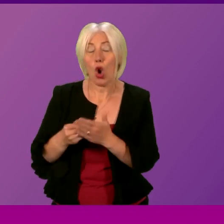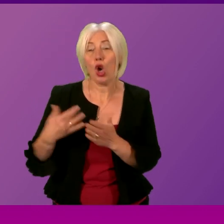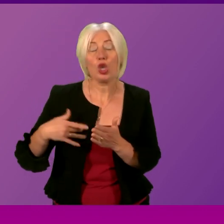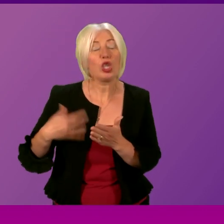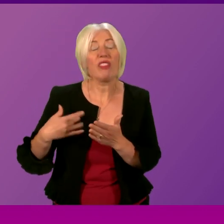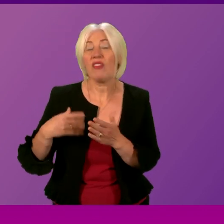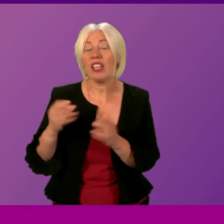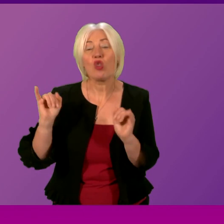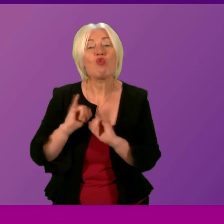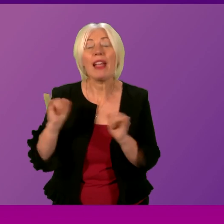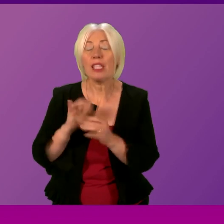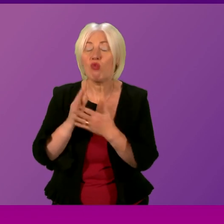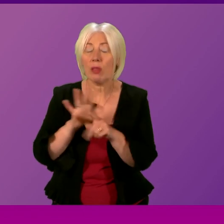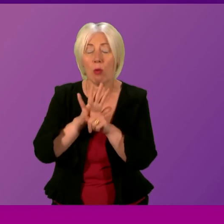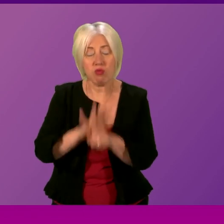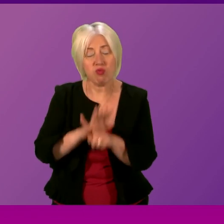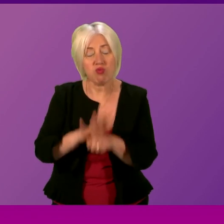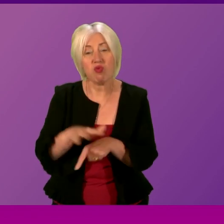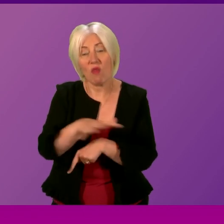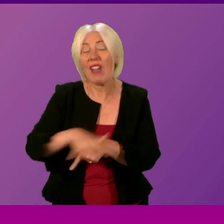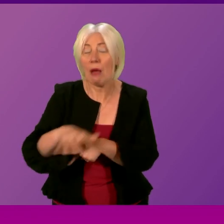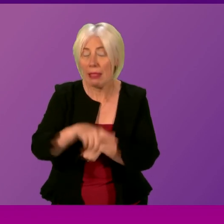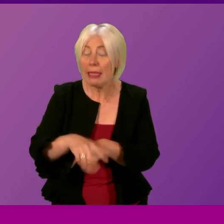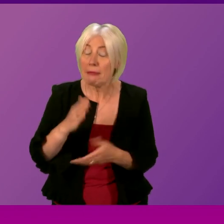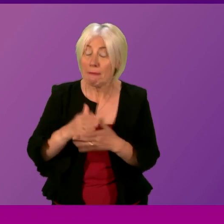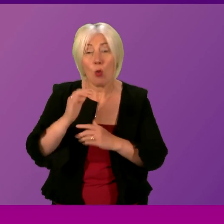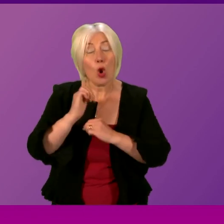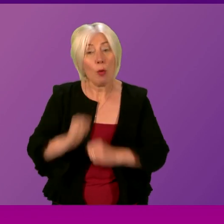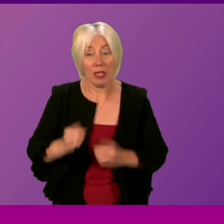are facing real challenges. We are committed to the expansion of free school meals,